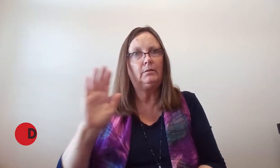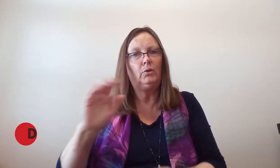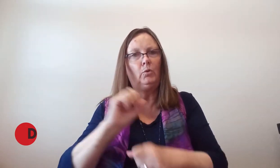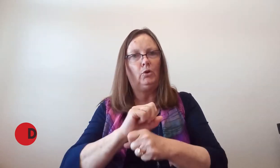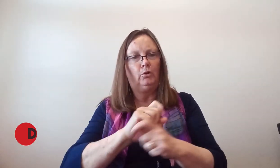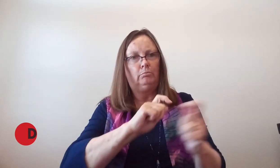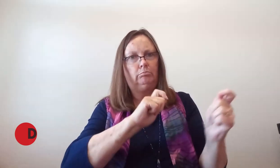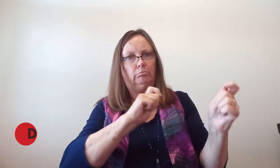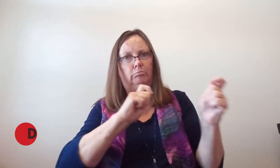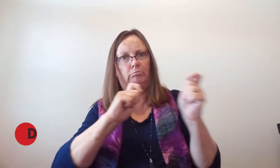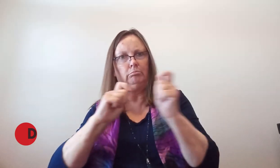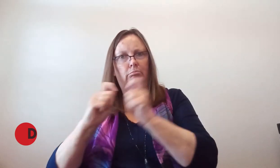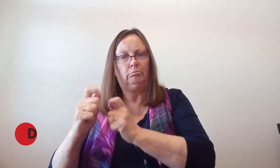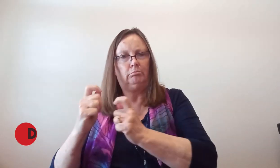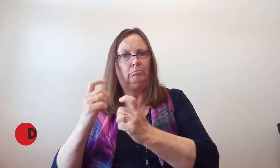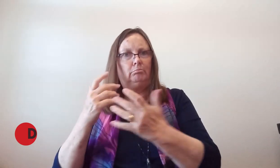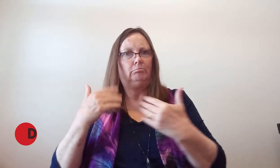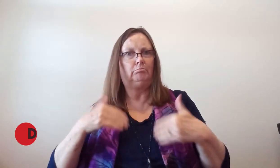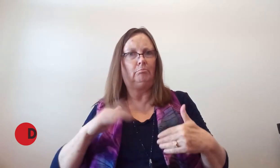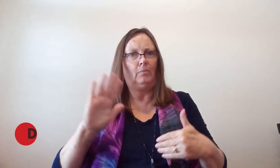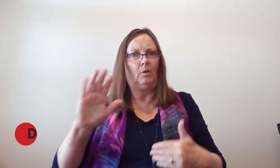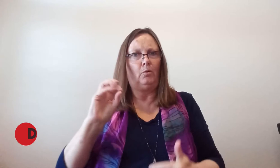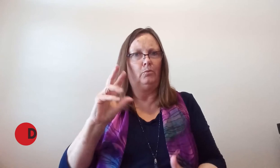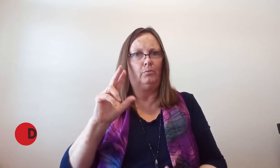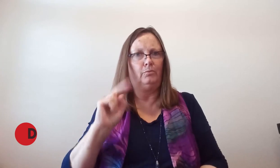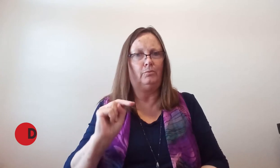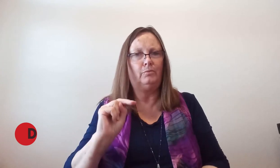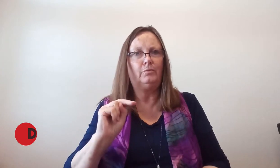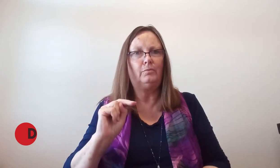His works have evolved on its own,